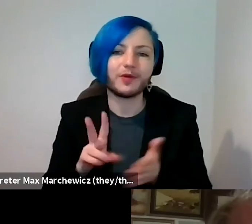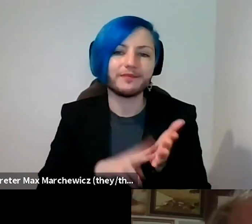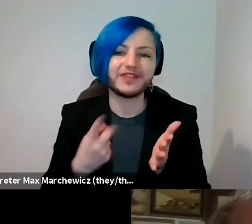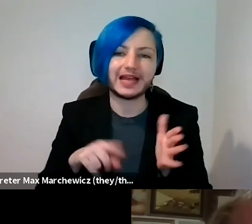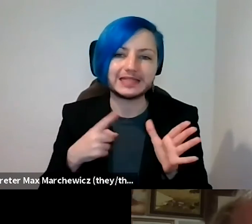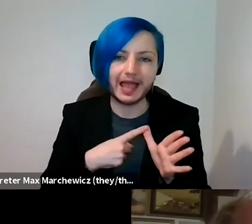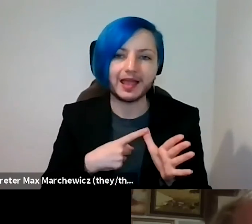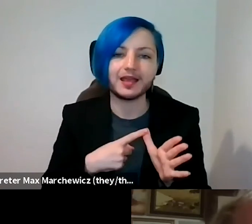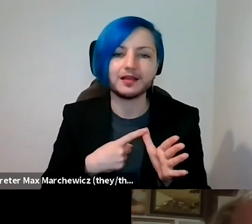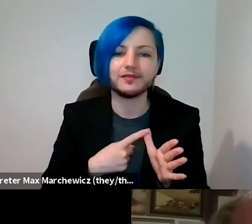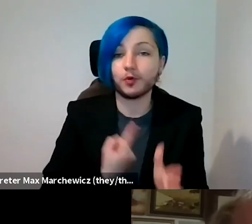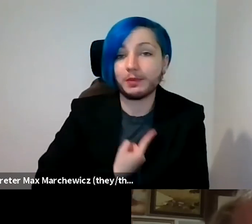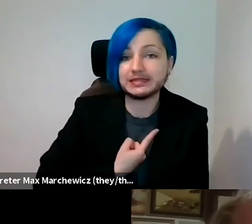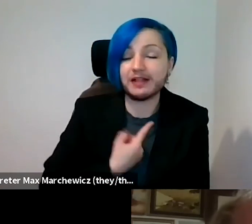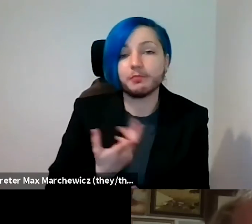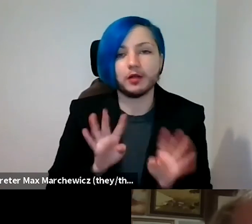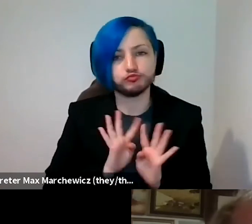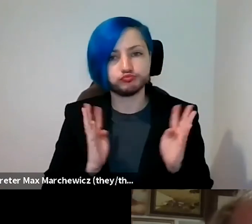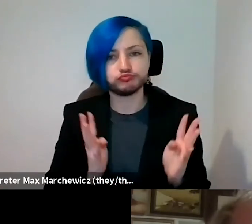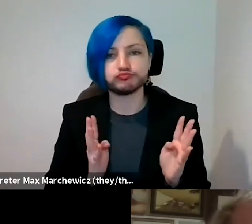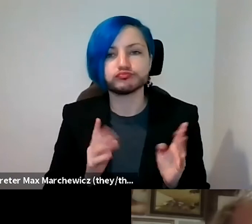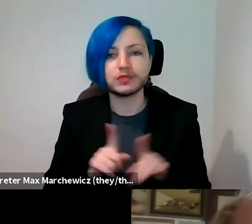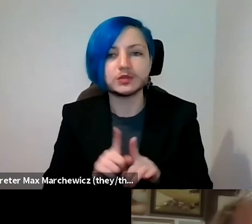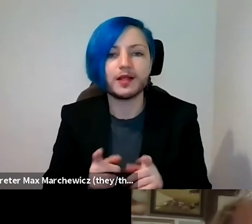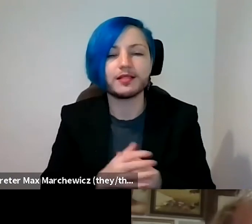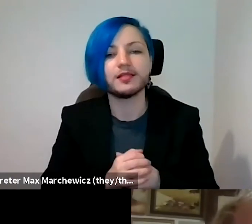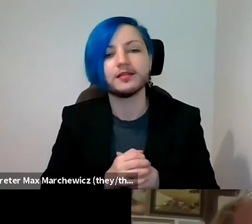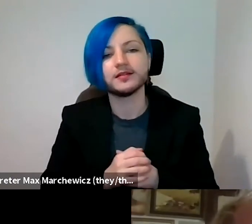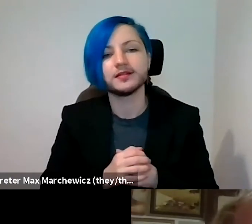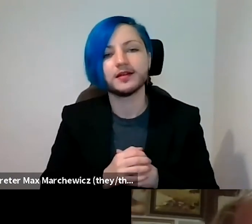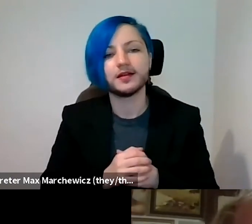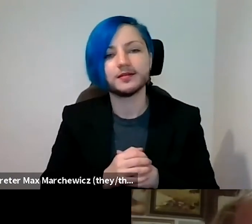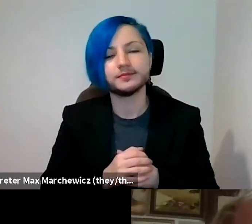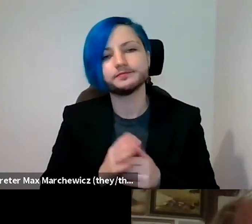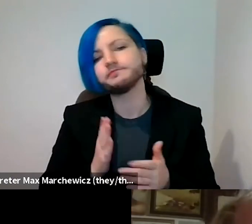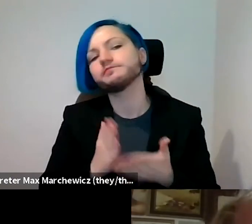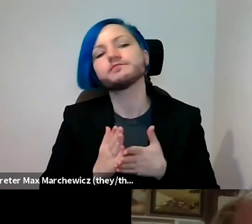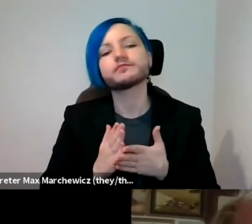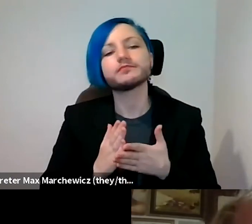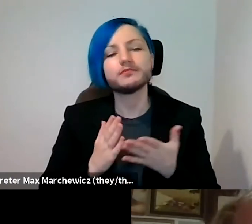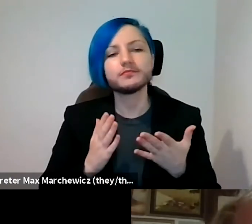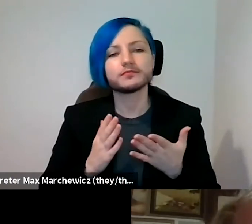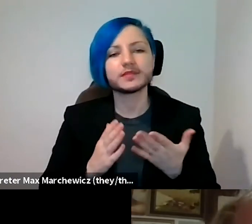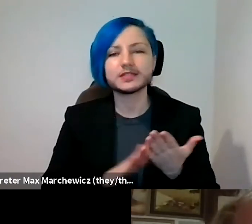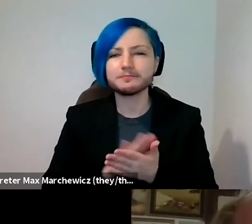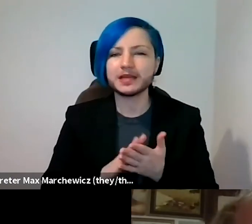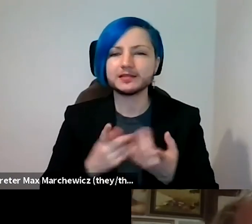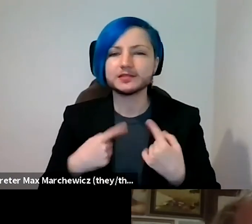firstly to me, but also to all of us really, which makes us, you know, which makes us so much more sensitive to what was going on